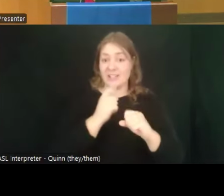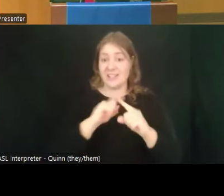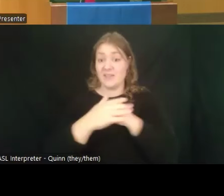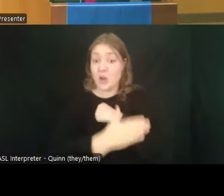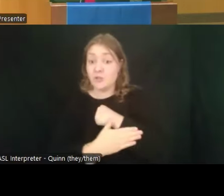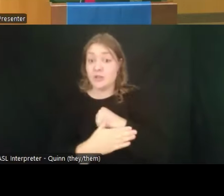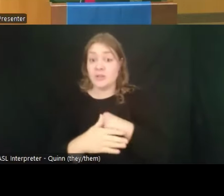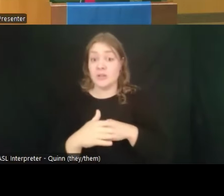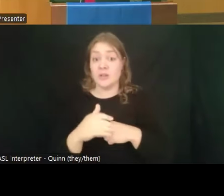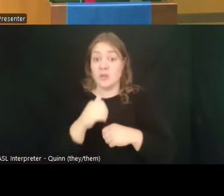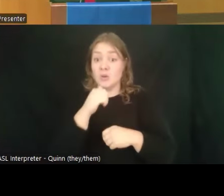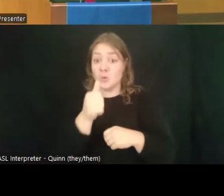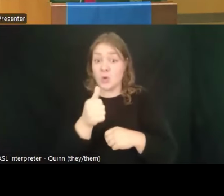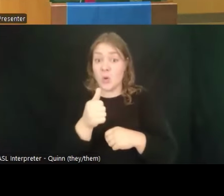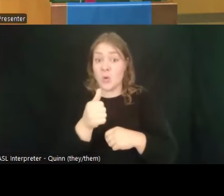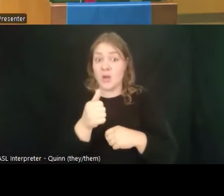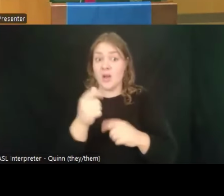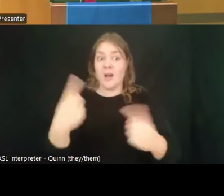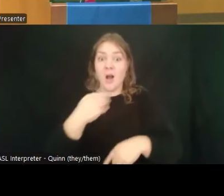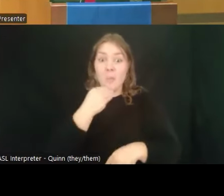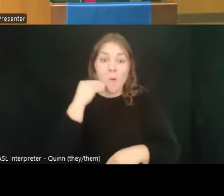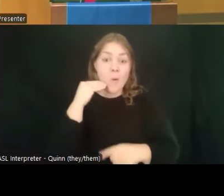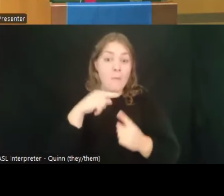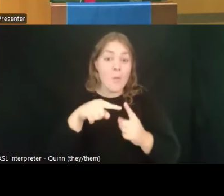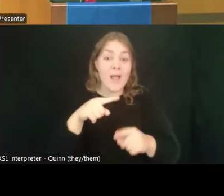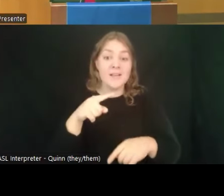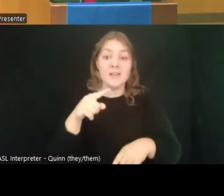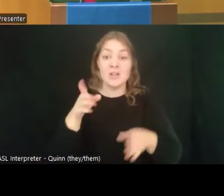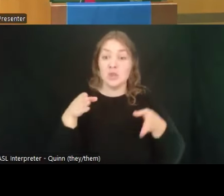at the when the light street light comes on right like you're home at different times and things are